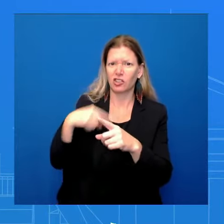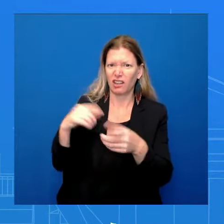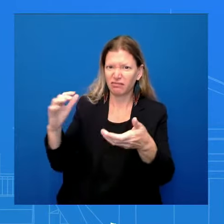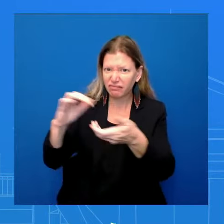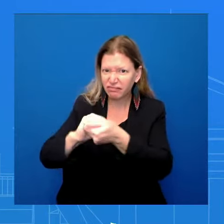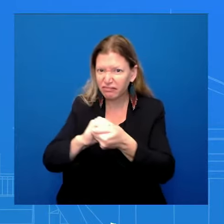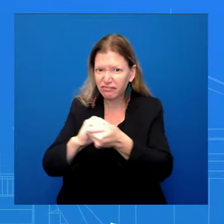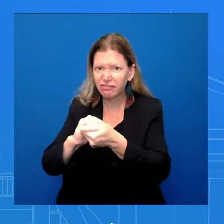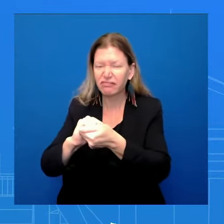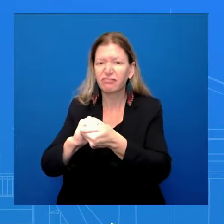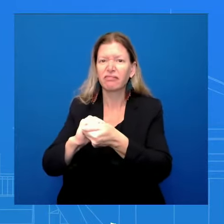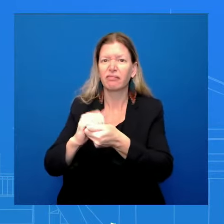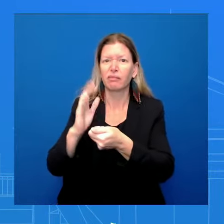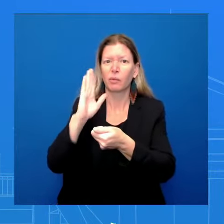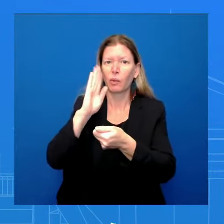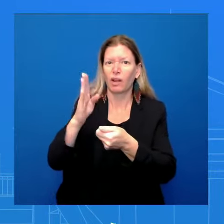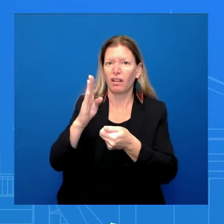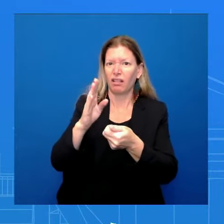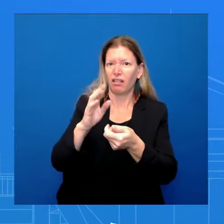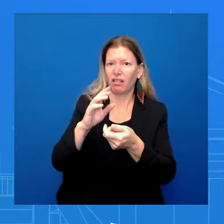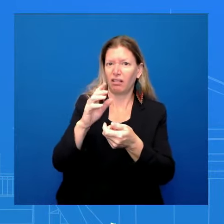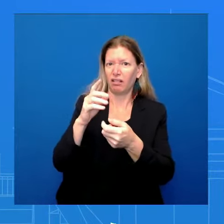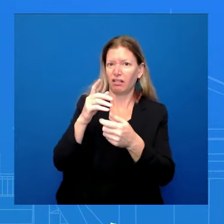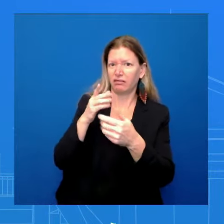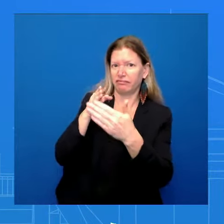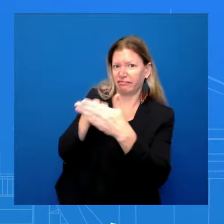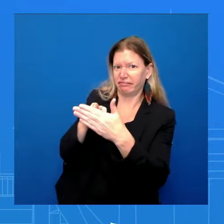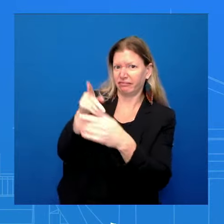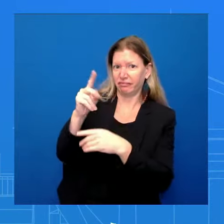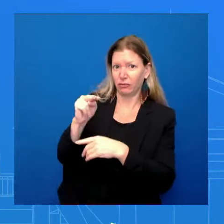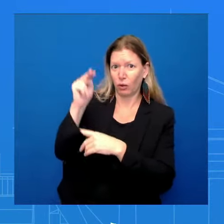currently being posited by the U.N. Security Council.